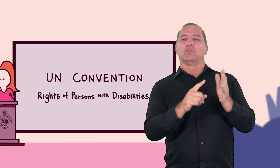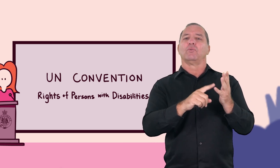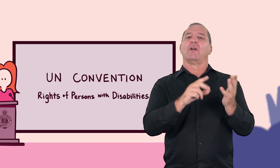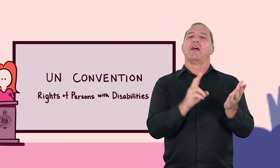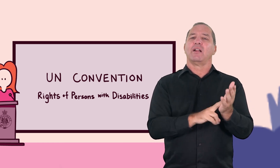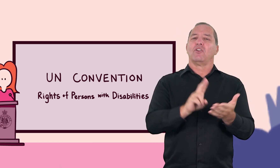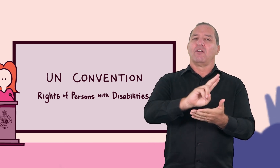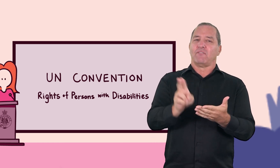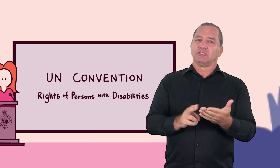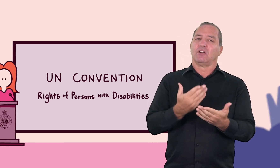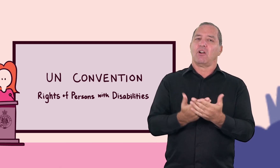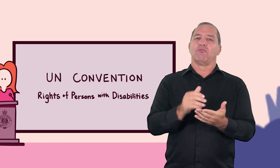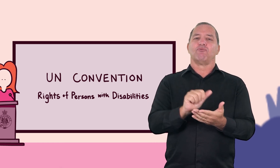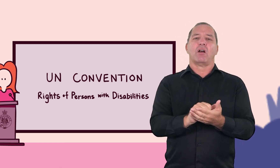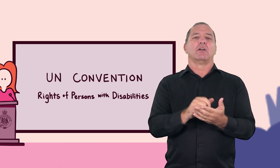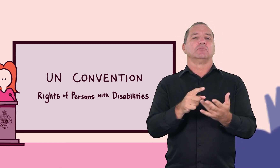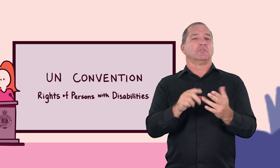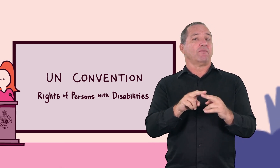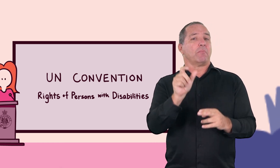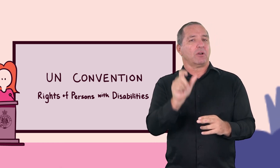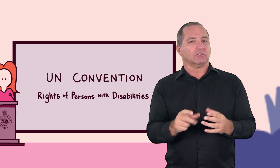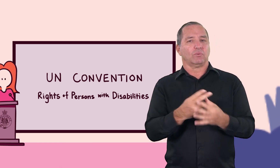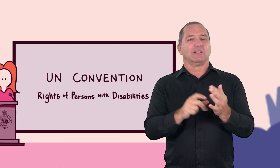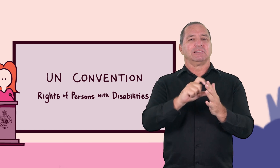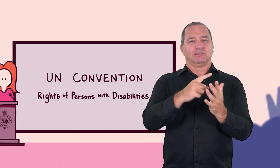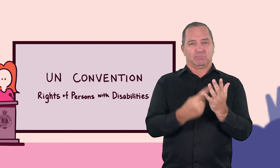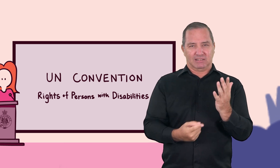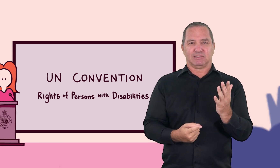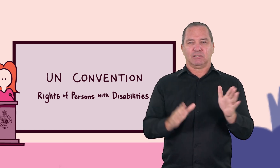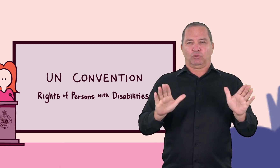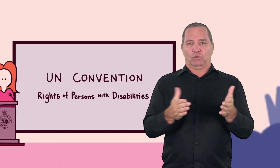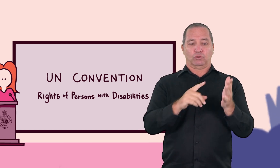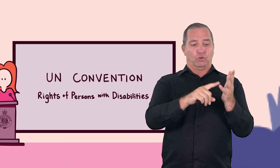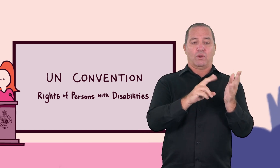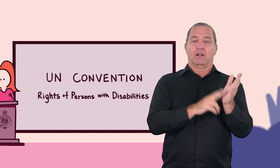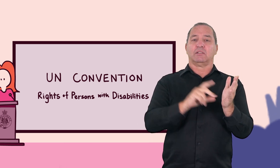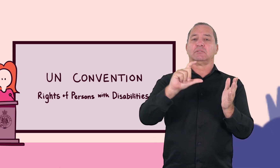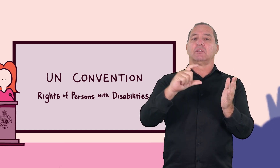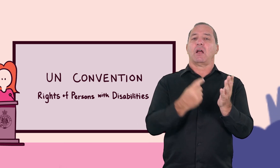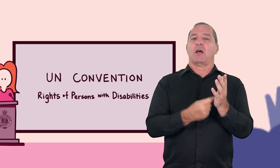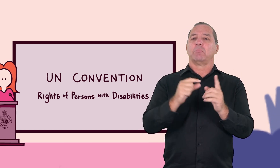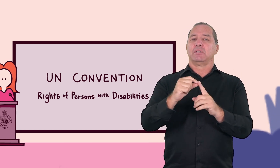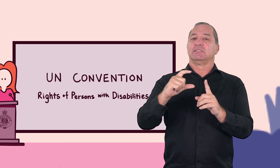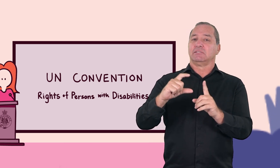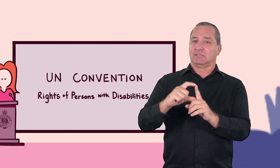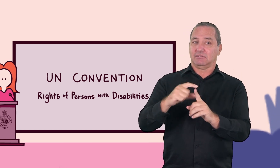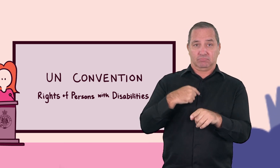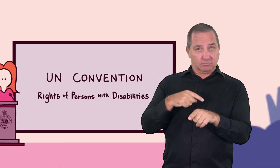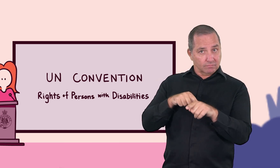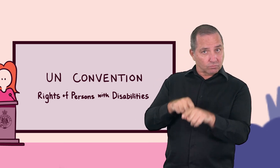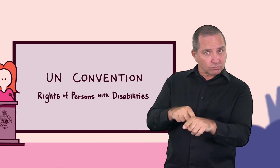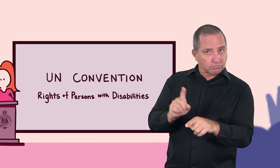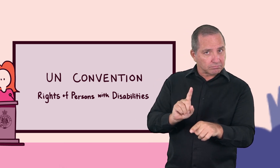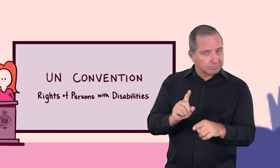under the UN Convention on the Rights of Persons with Disabilities.